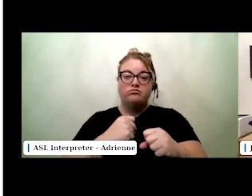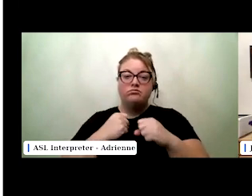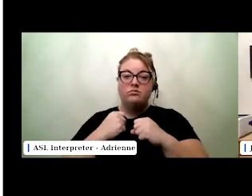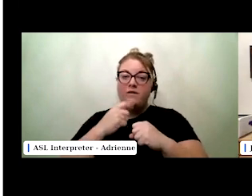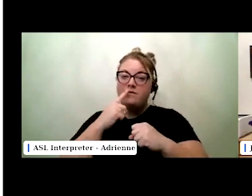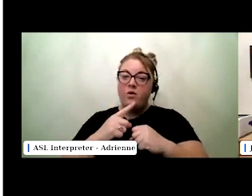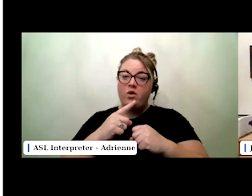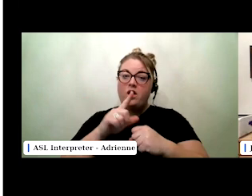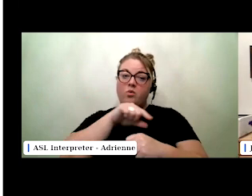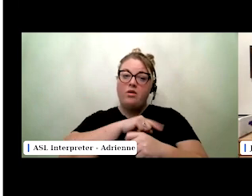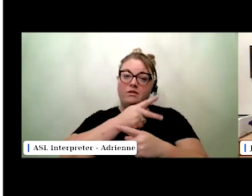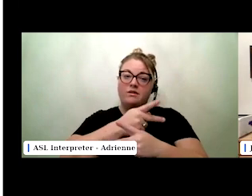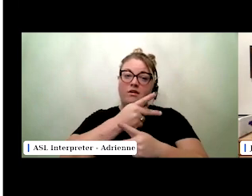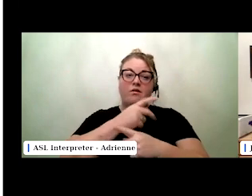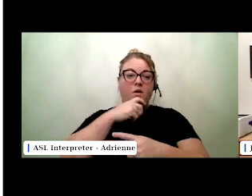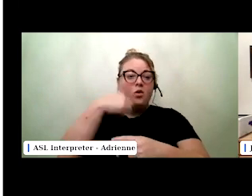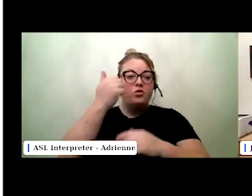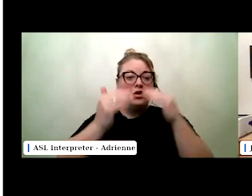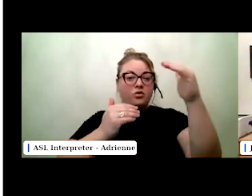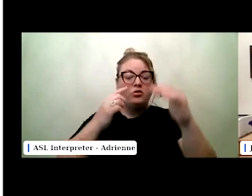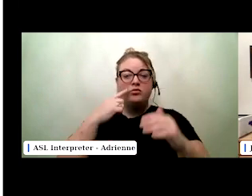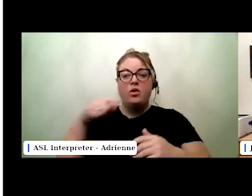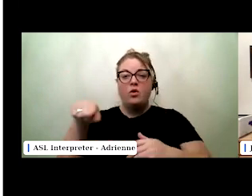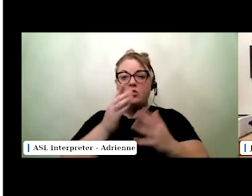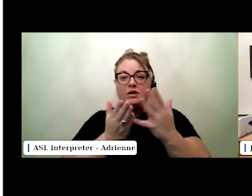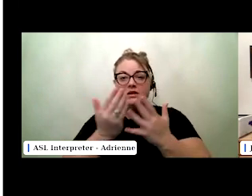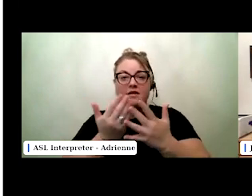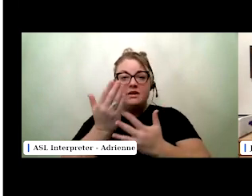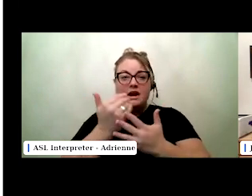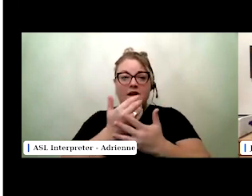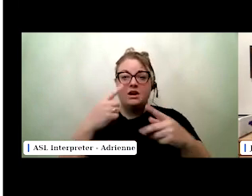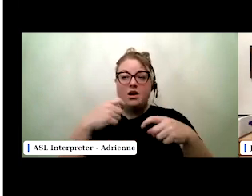For loved ones, navigating complex care, and for people living with disabilities.